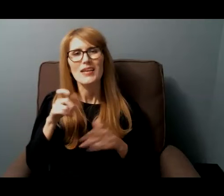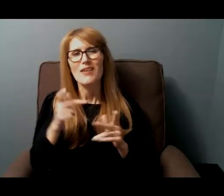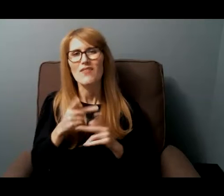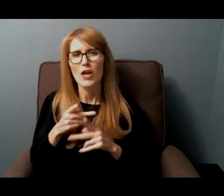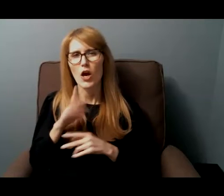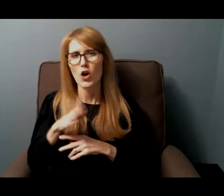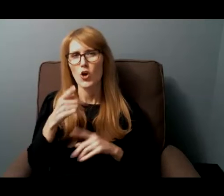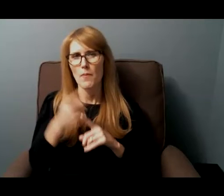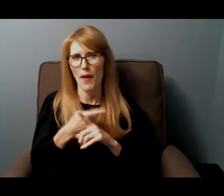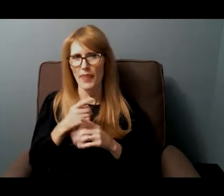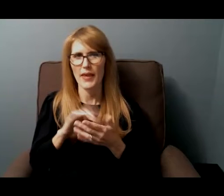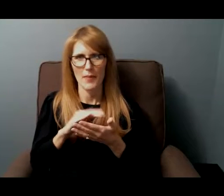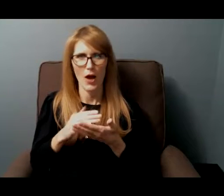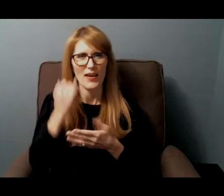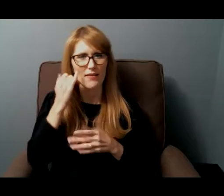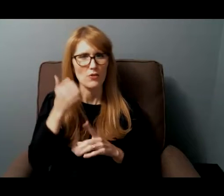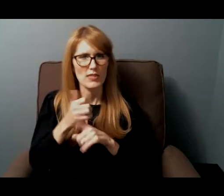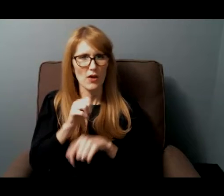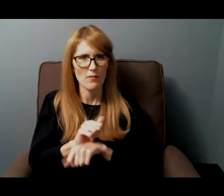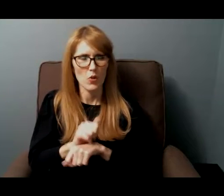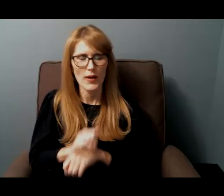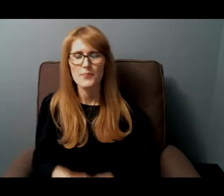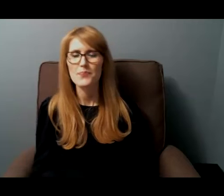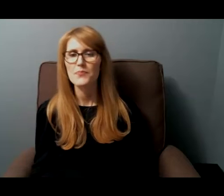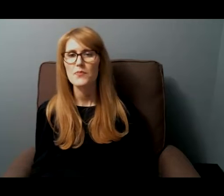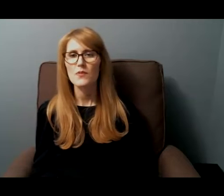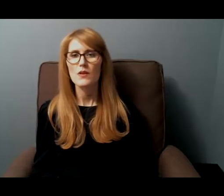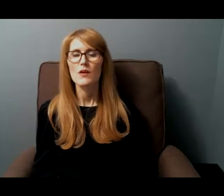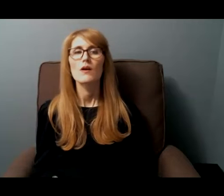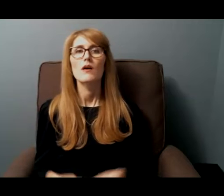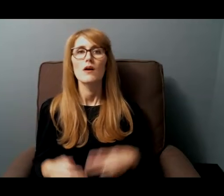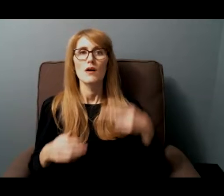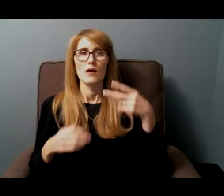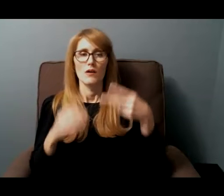I will just briefly say after that second phase, the third phase of work rules, they